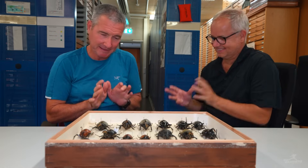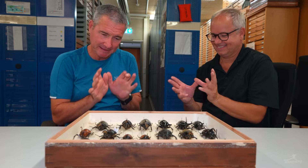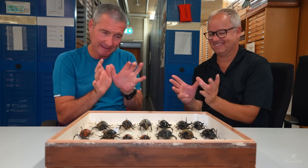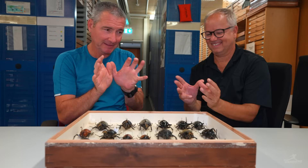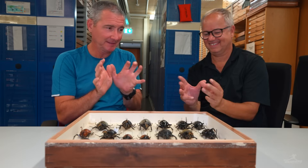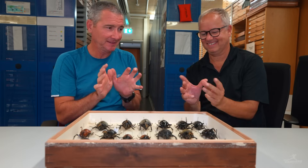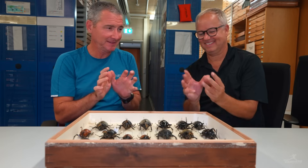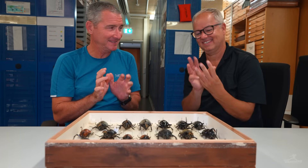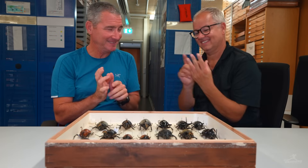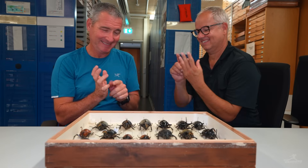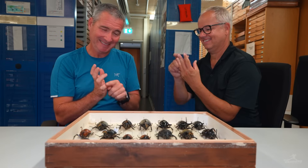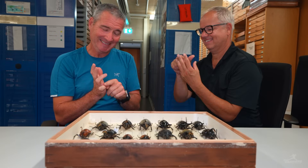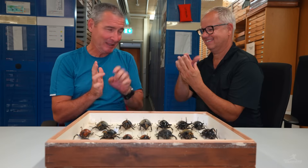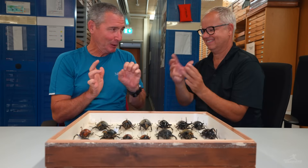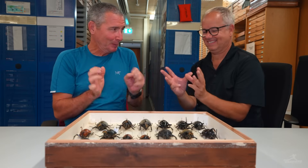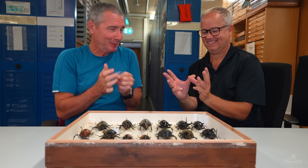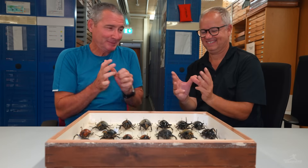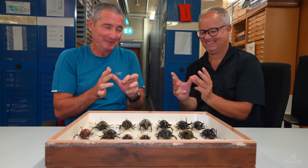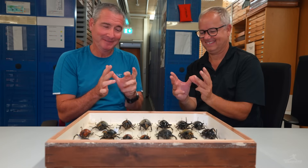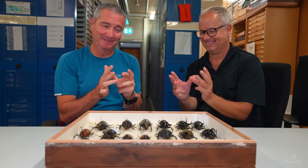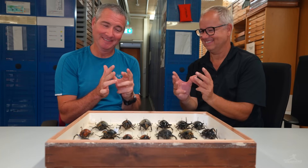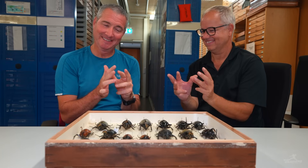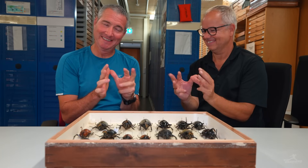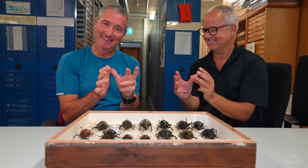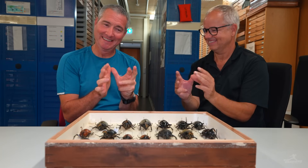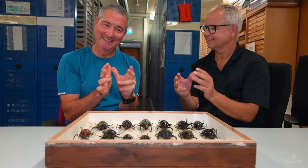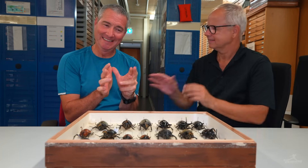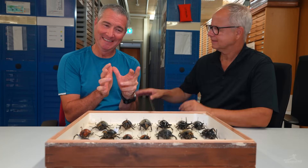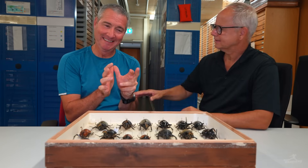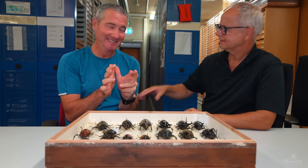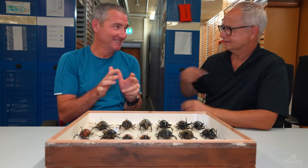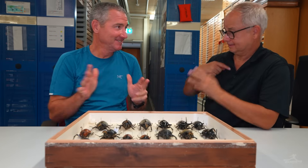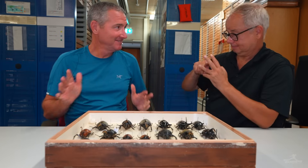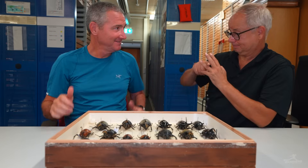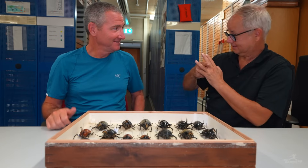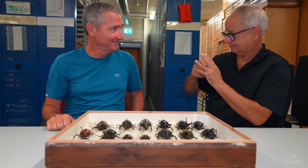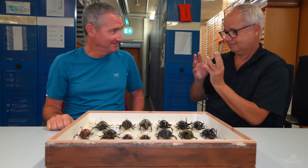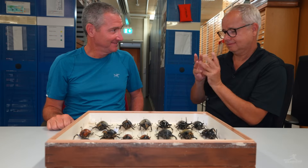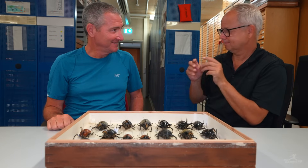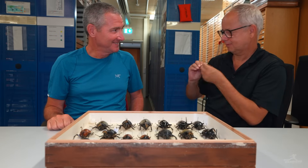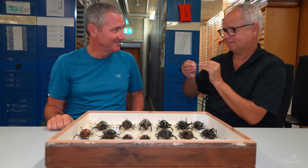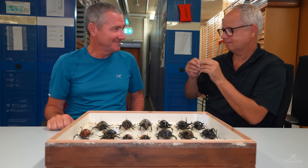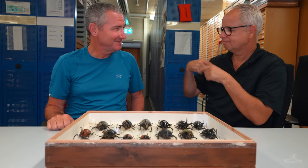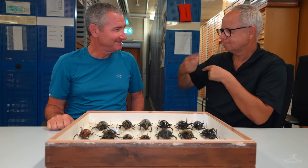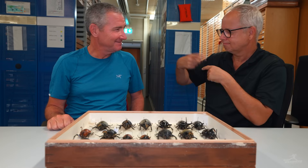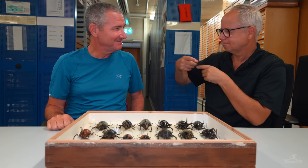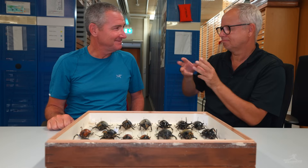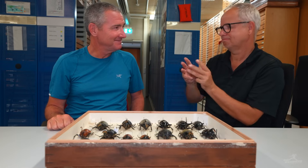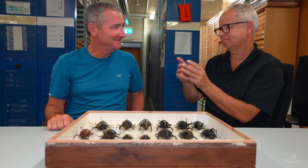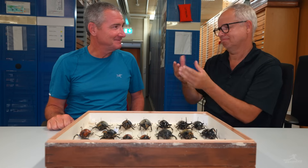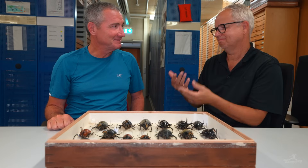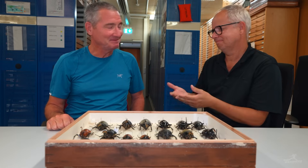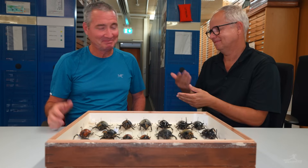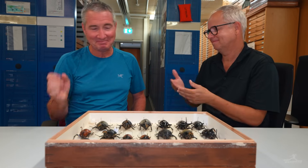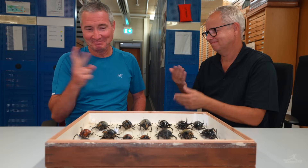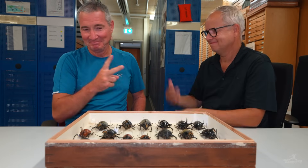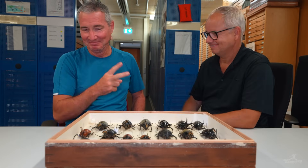Remember, six legs! Feels impossible! Start with the numbers and go from there, it’s easy.